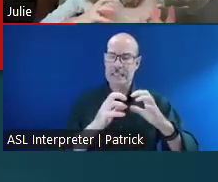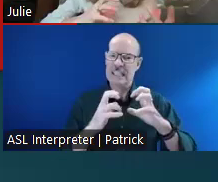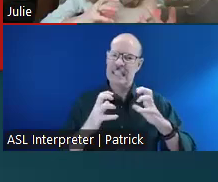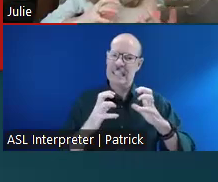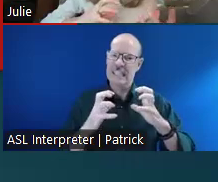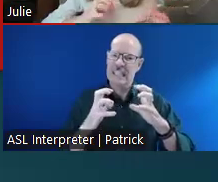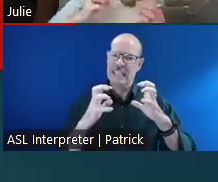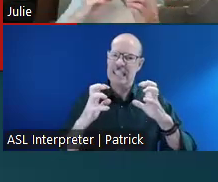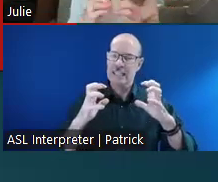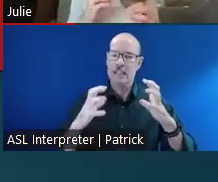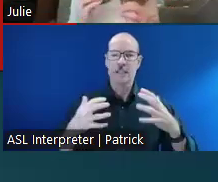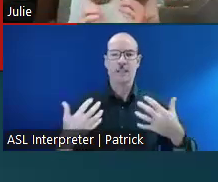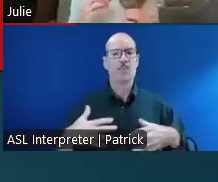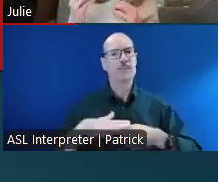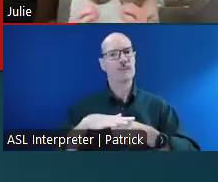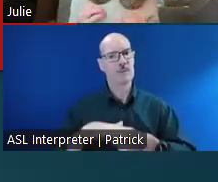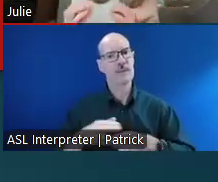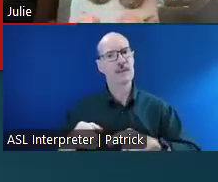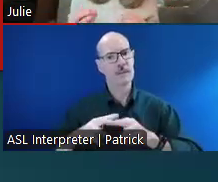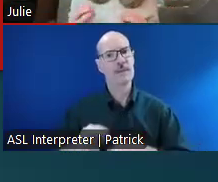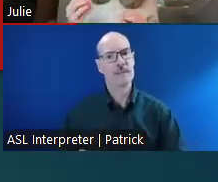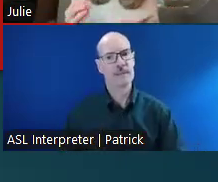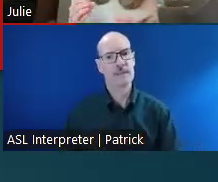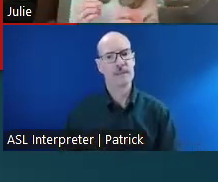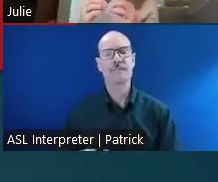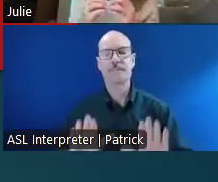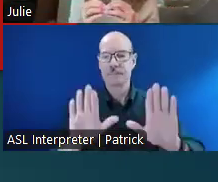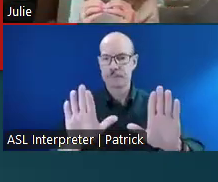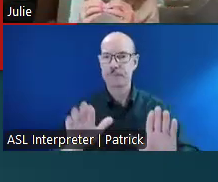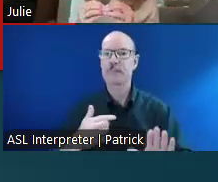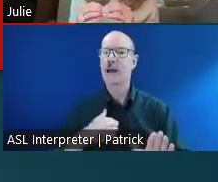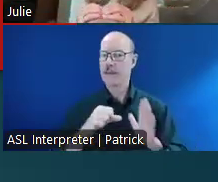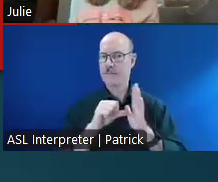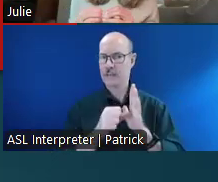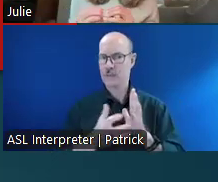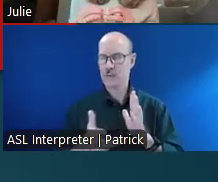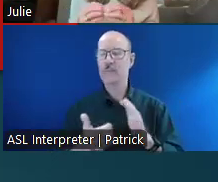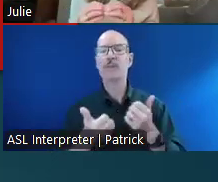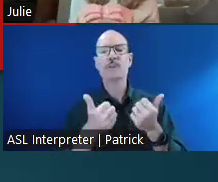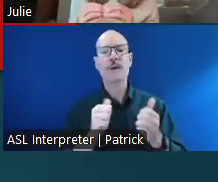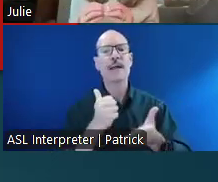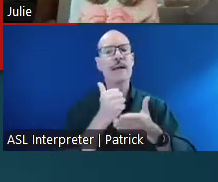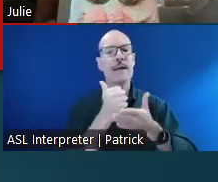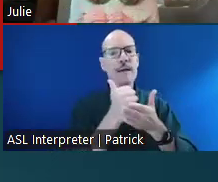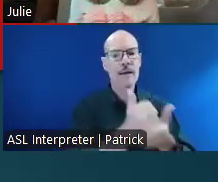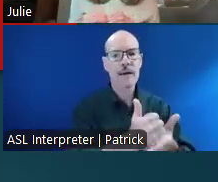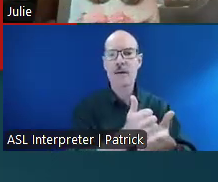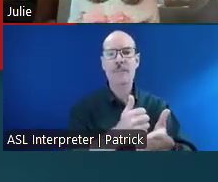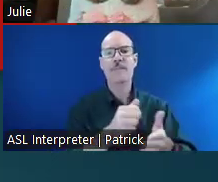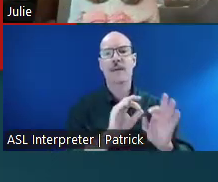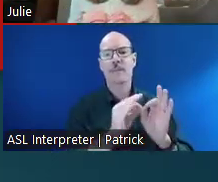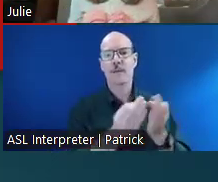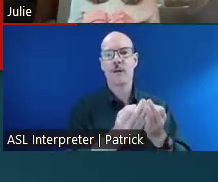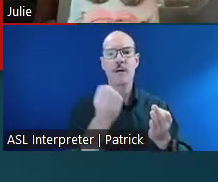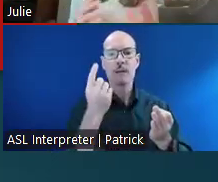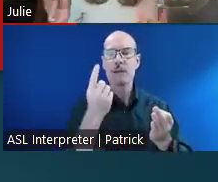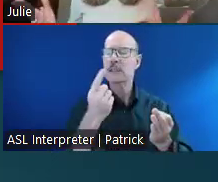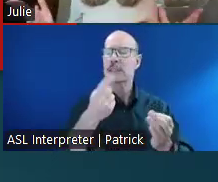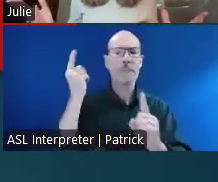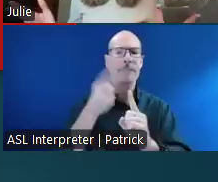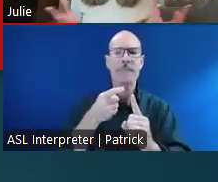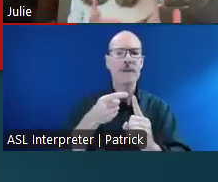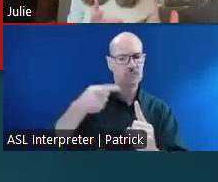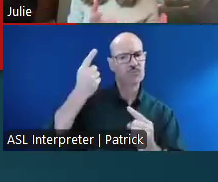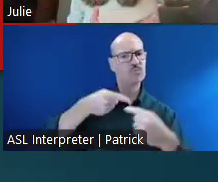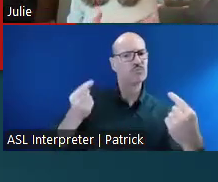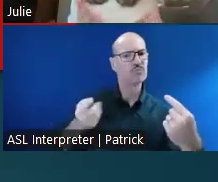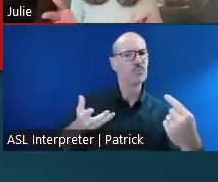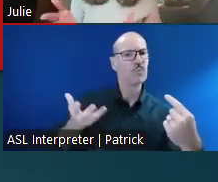And what I always point out is, really try to help the family to figure out what are the specific disagreements.